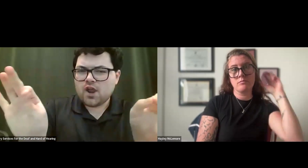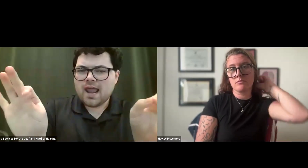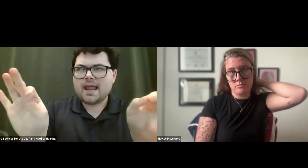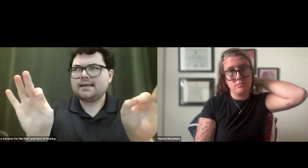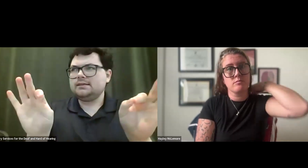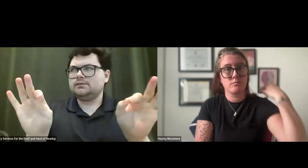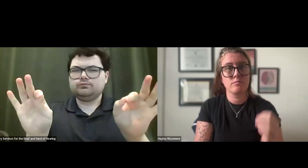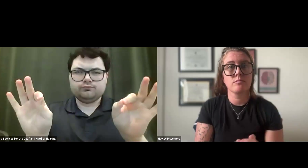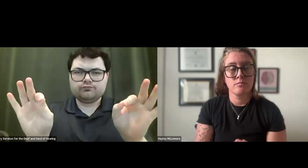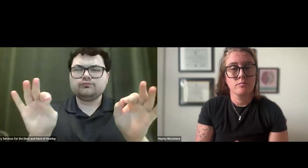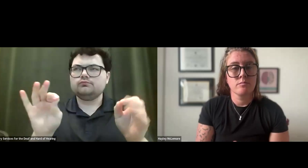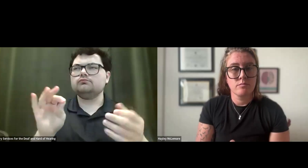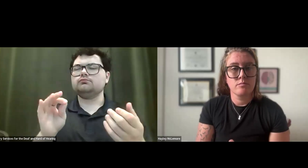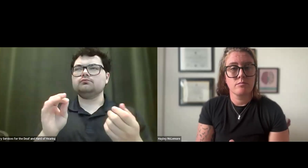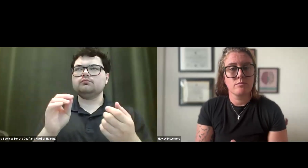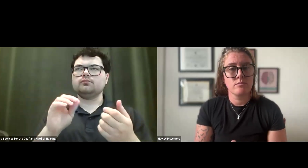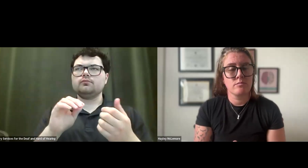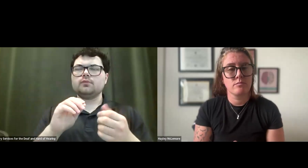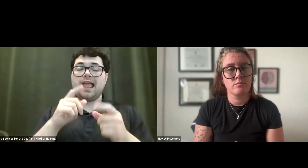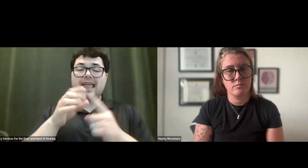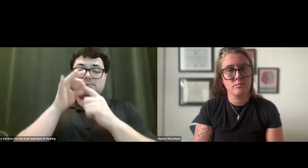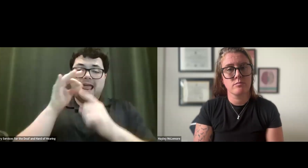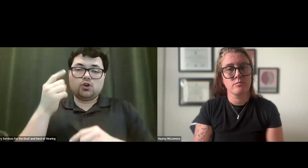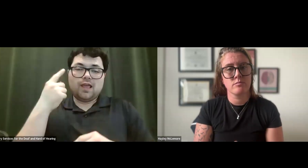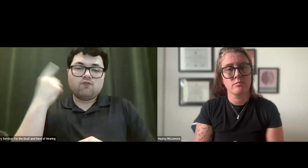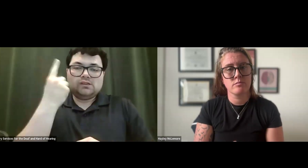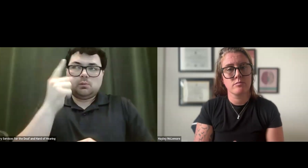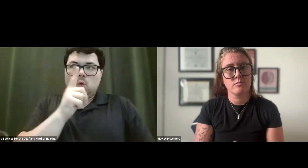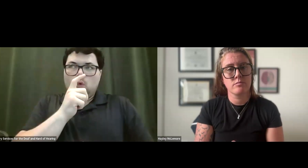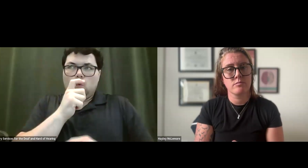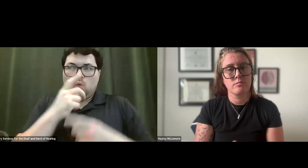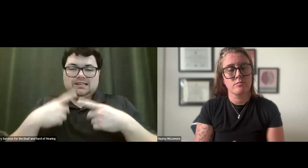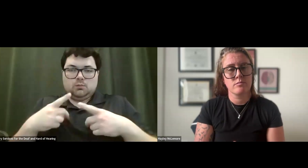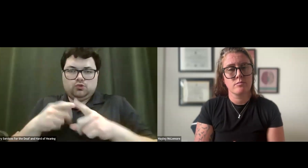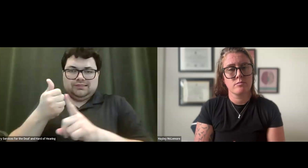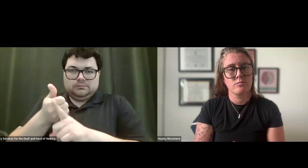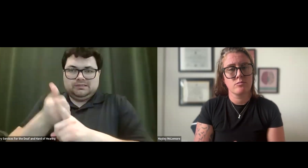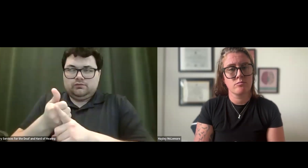you know, specific phrases that might be common, if they are depressed. And especially for somebody